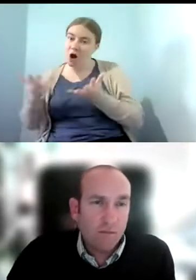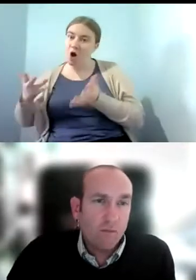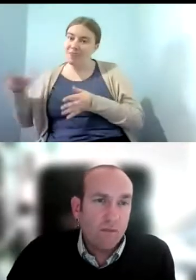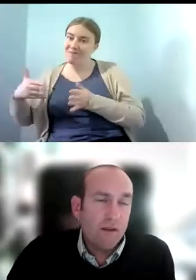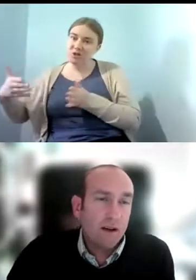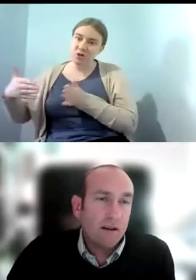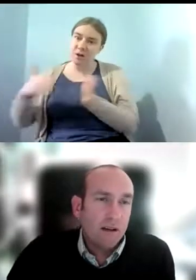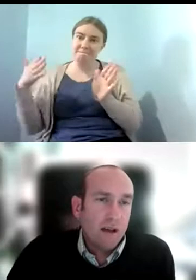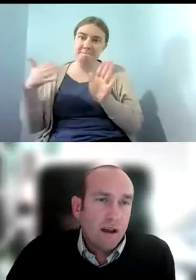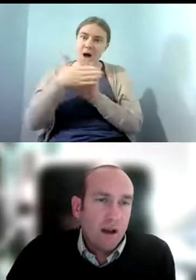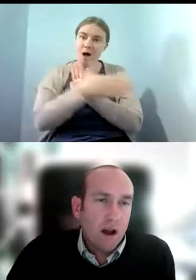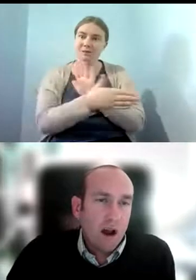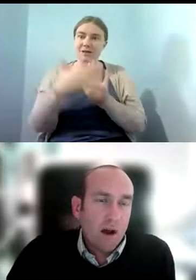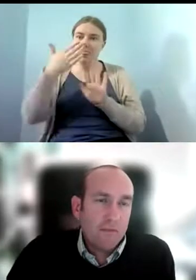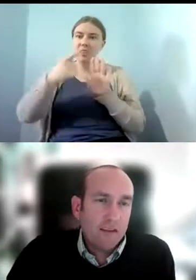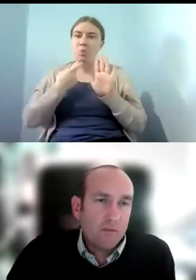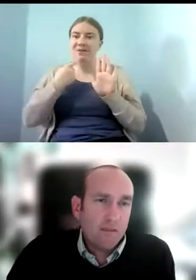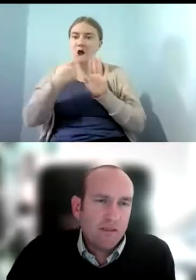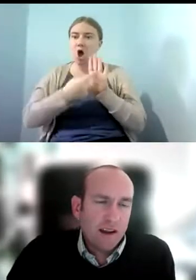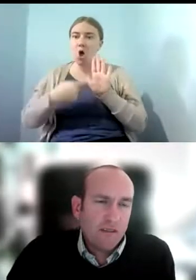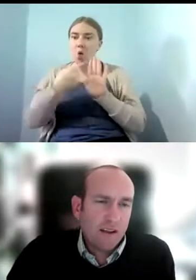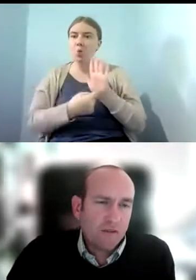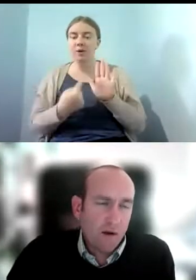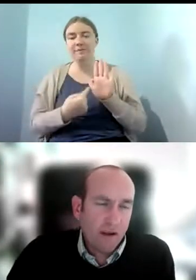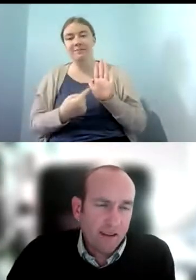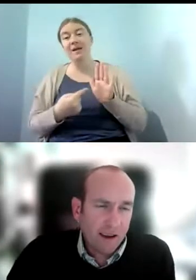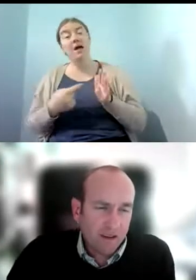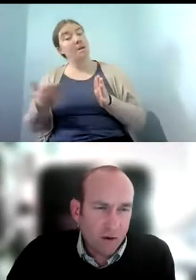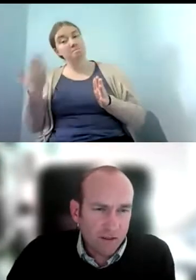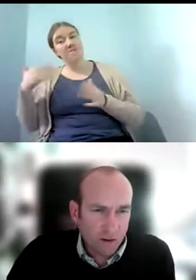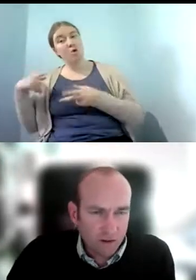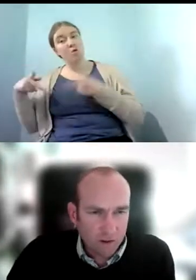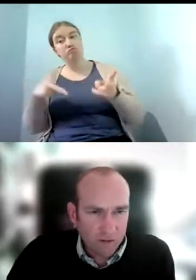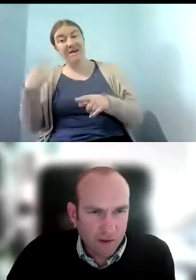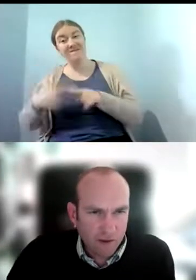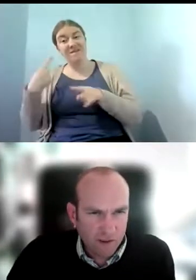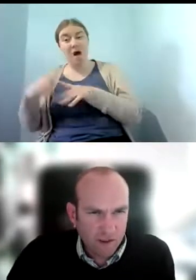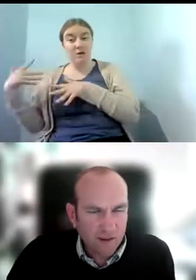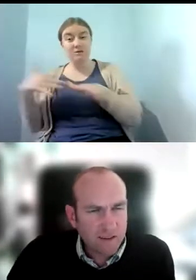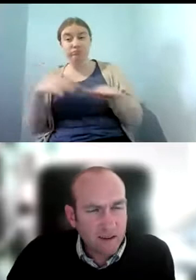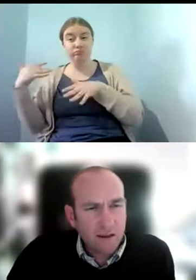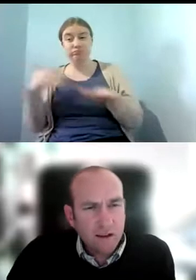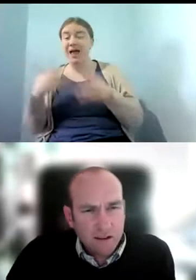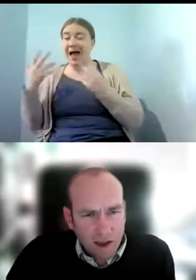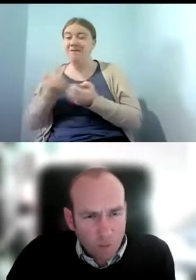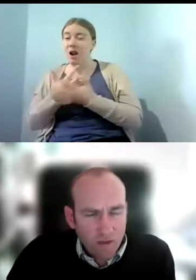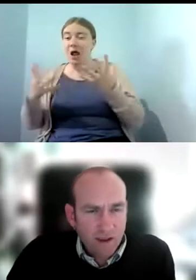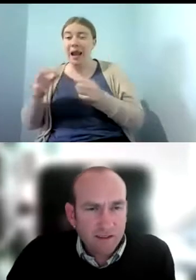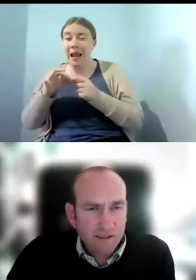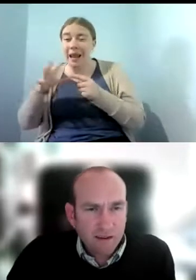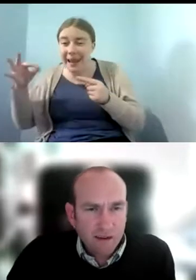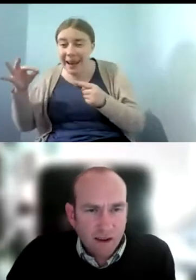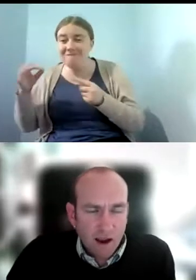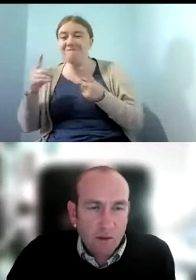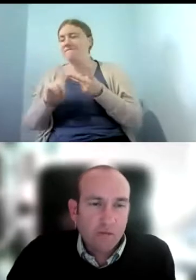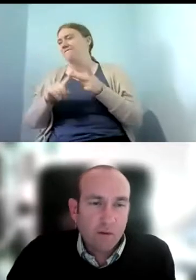river is fairly fast flowing it takes quite a lot of kind of leaf litter down with it um so we need